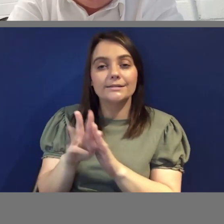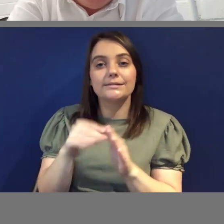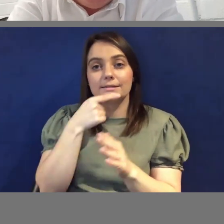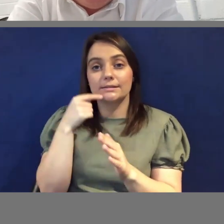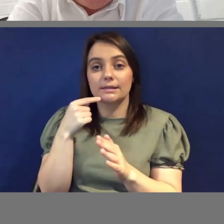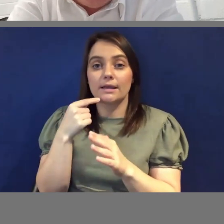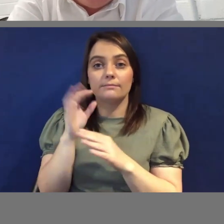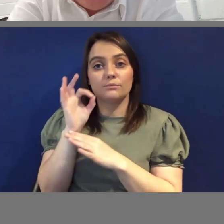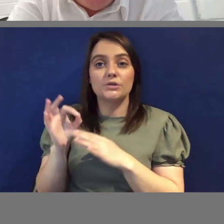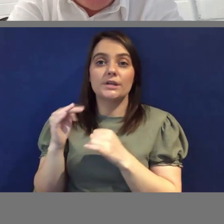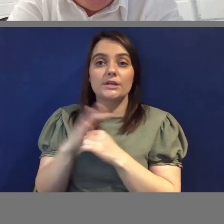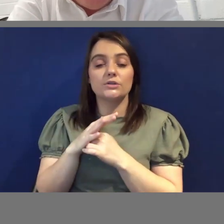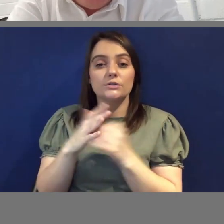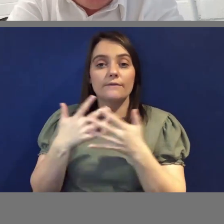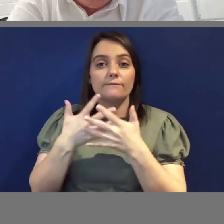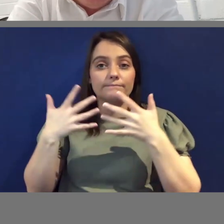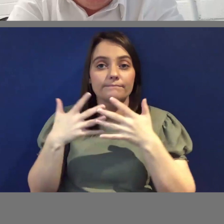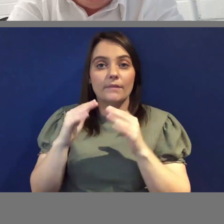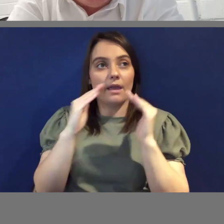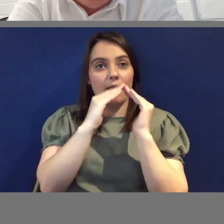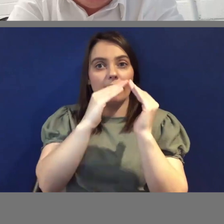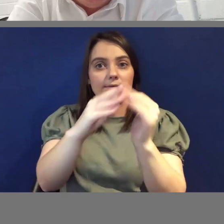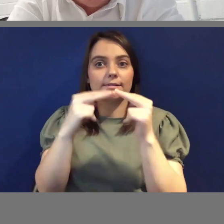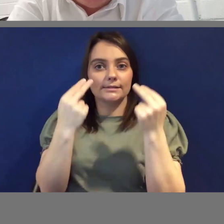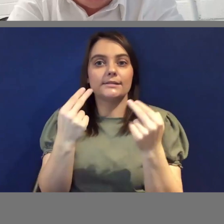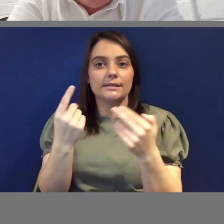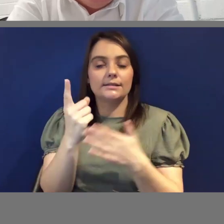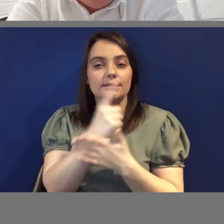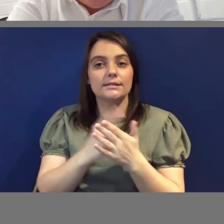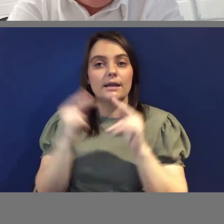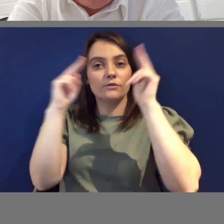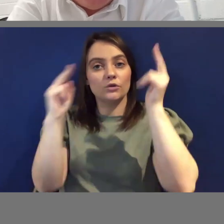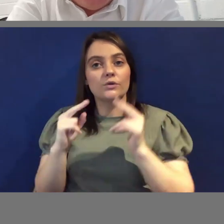of houses in larger schemes need to be designed to Universal Design home standards and as mentioned